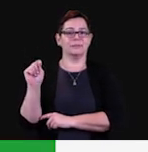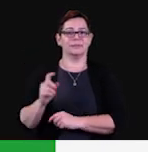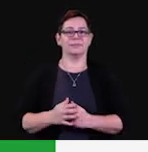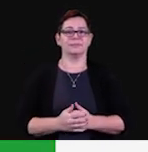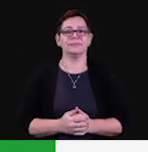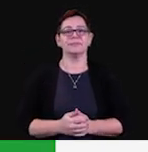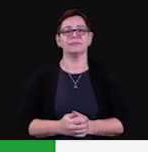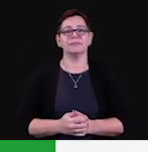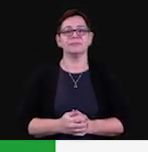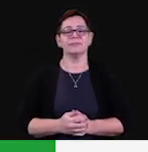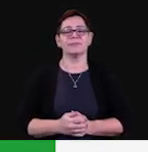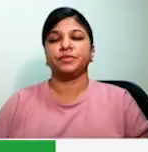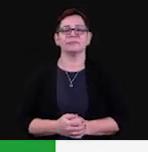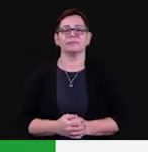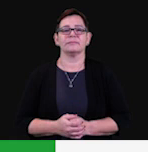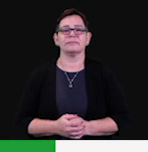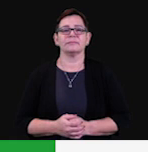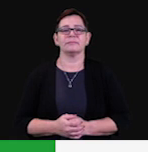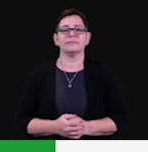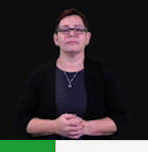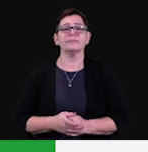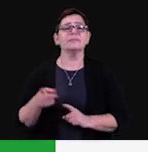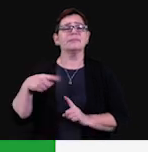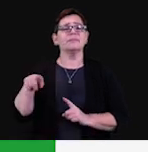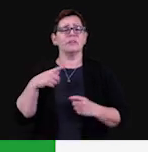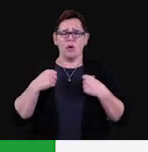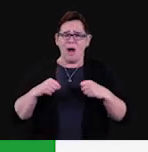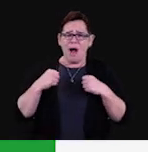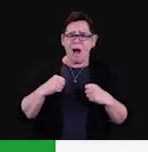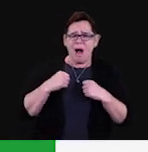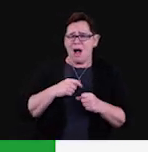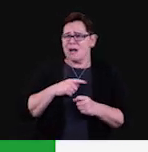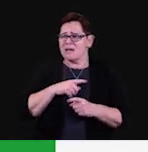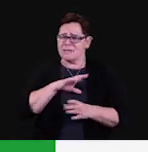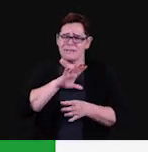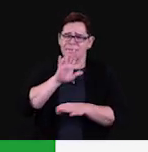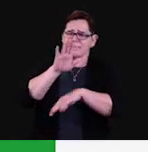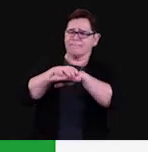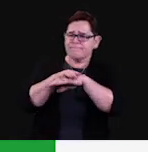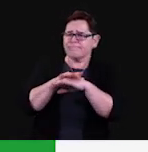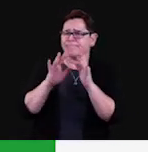Those trying to get on to MyAccount for the first time often ask themselves this question.